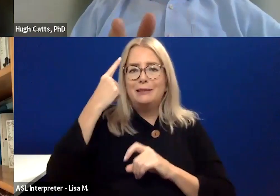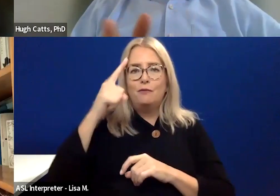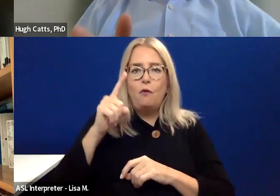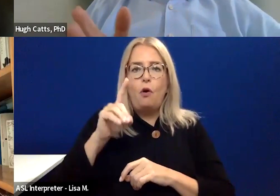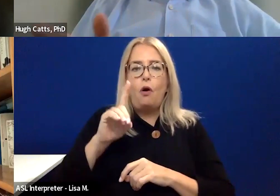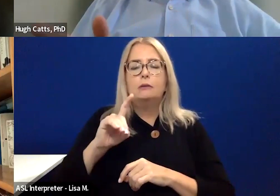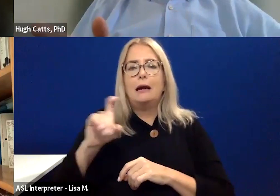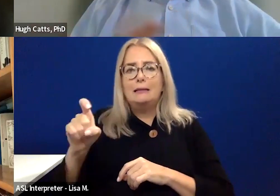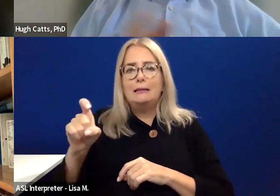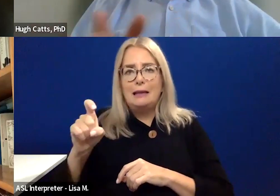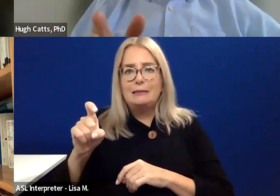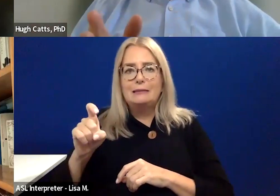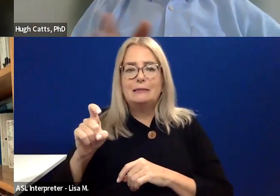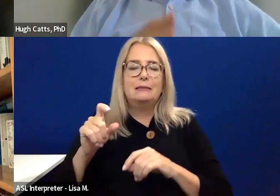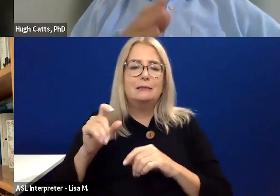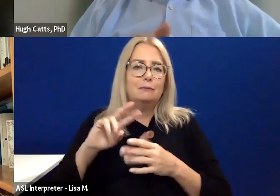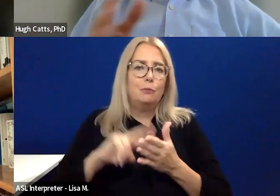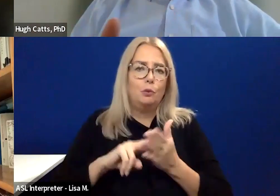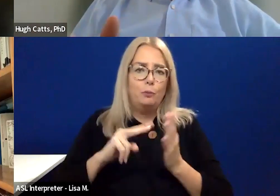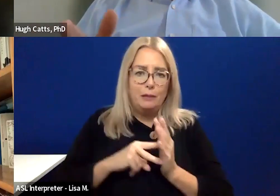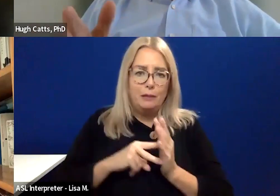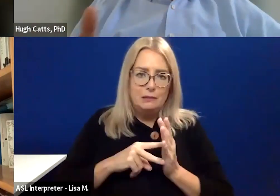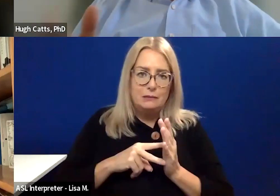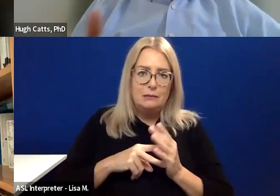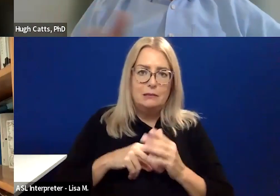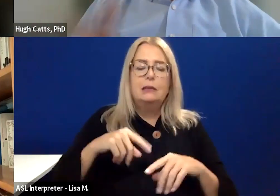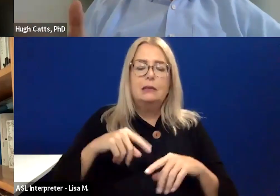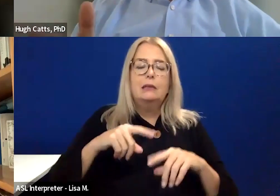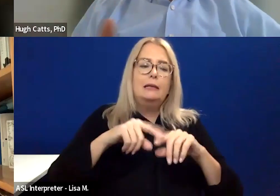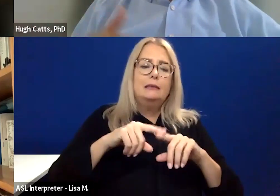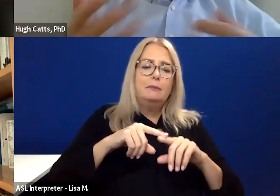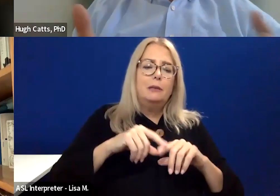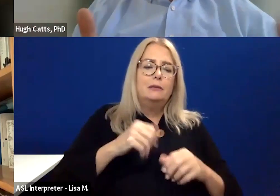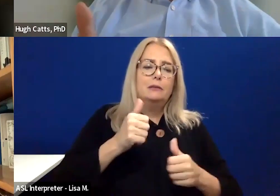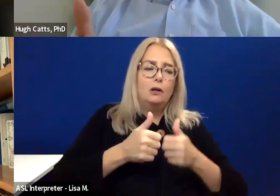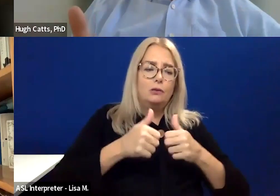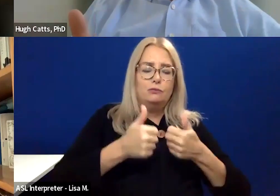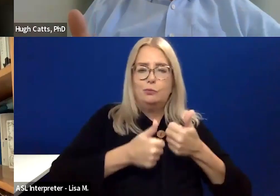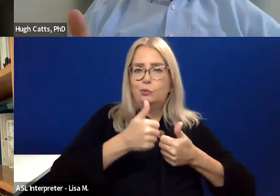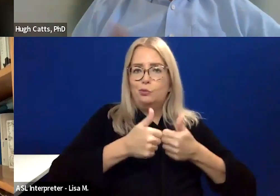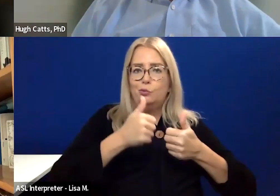depends upon which test you take as to whether you might be identified as having a comprehension